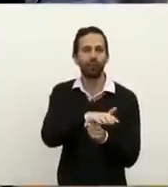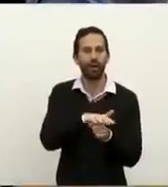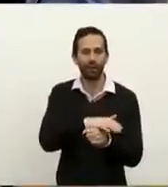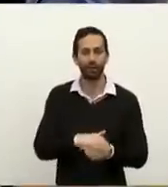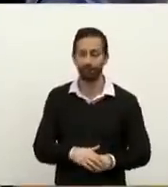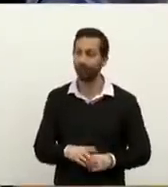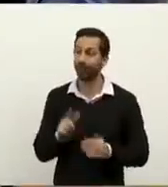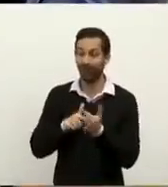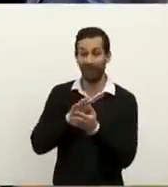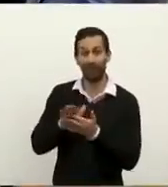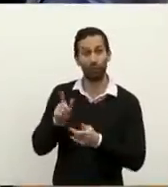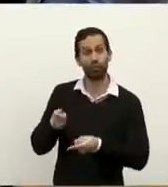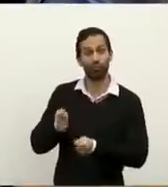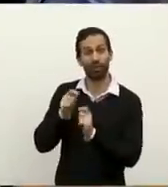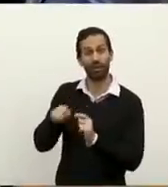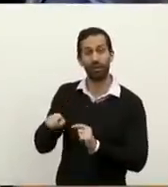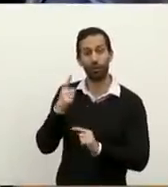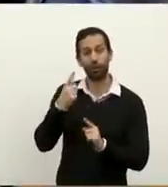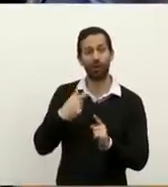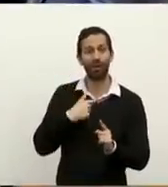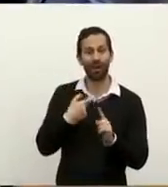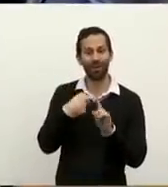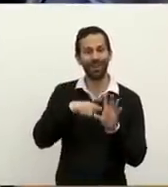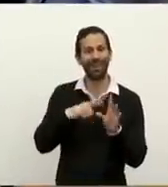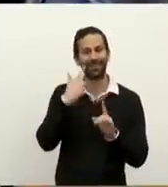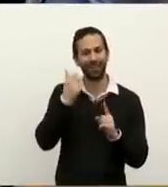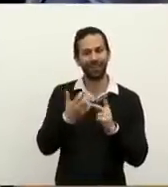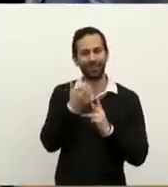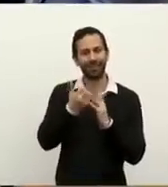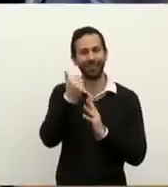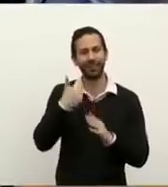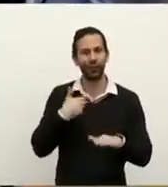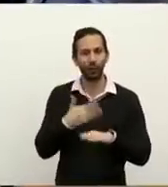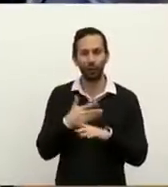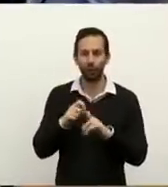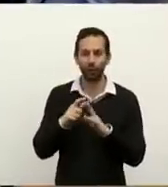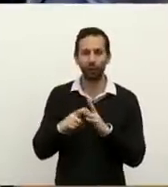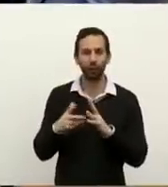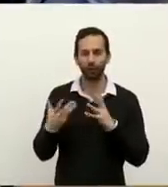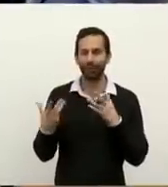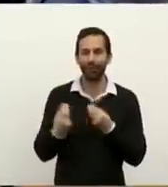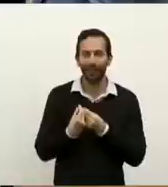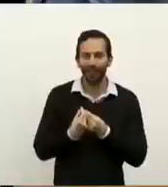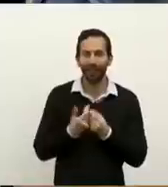is one of our key findings through all the work we've been doing together and all of the people in the agency,